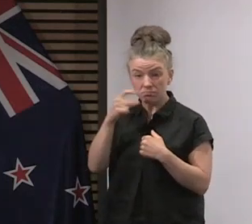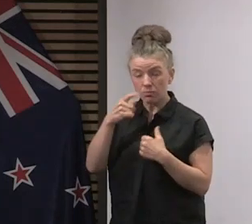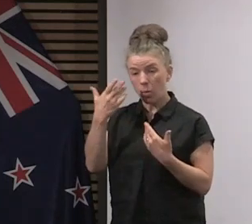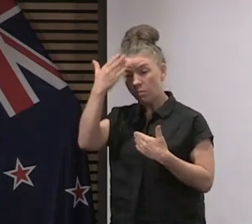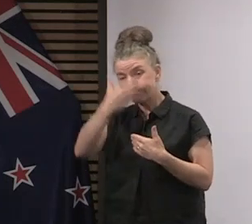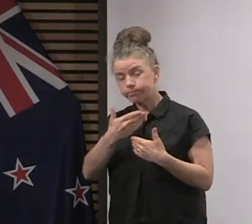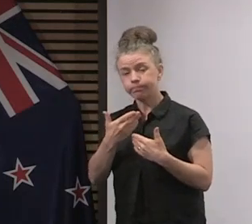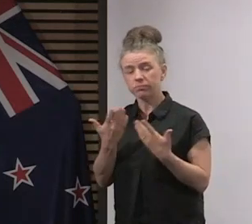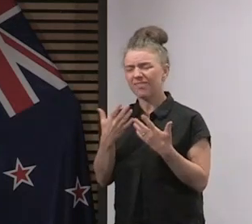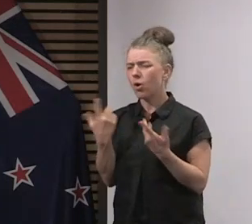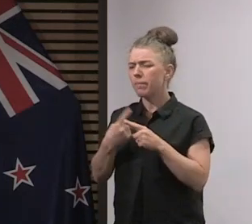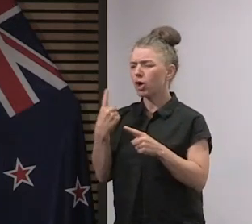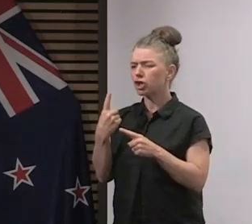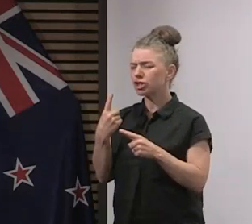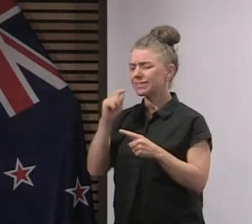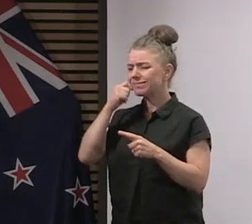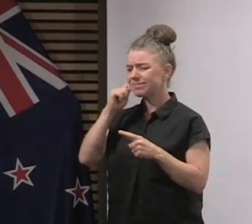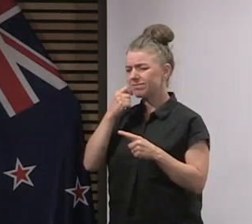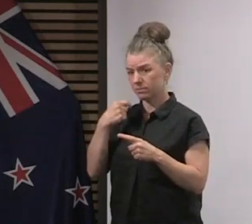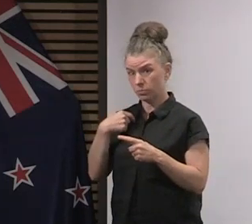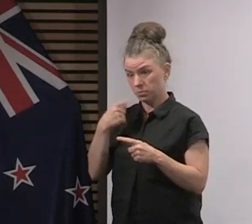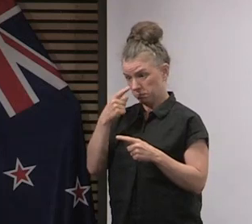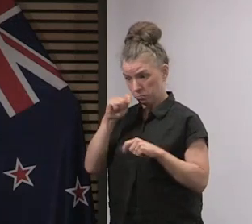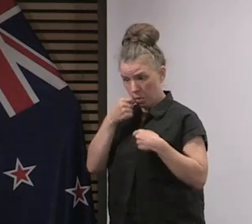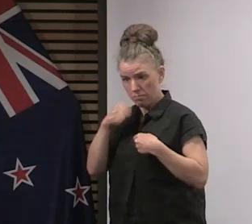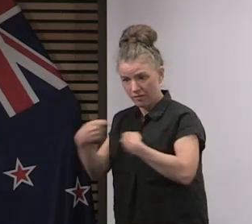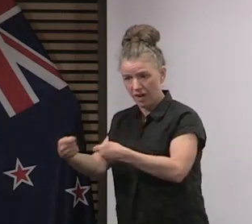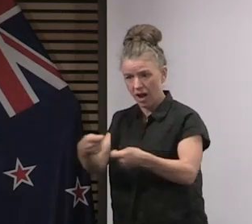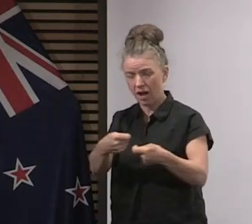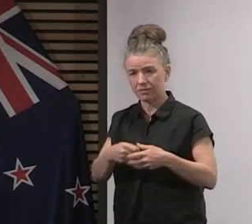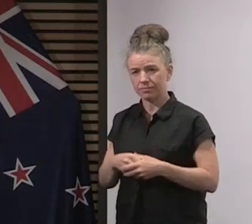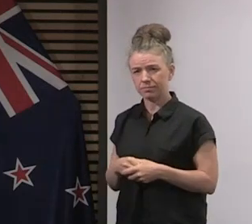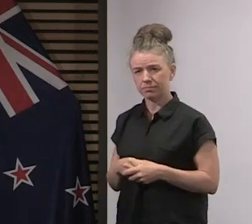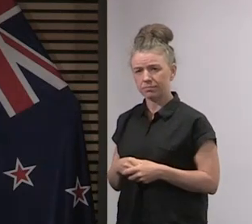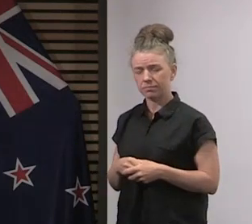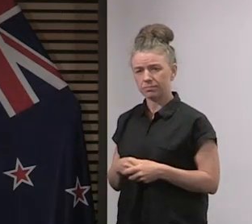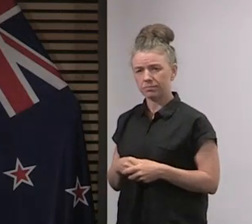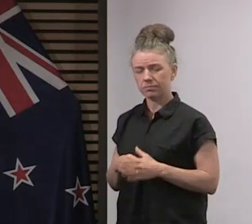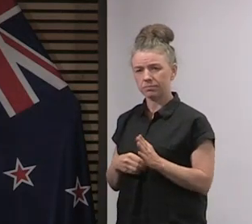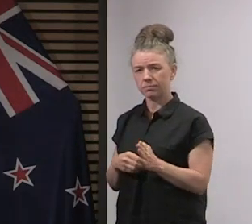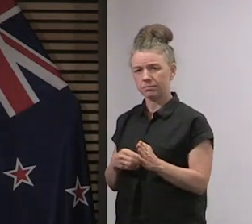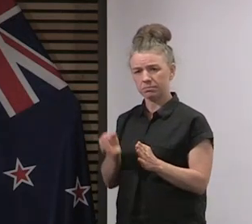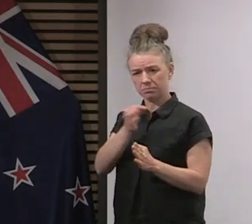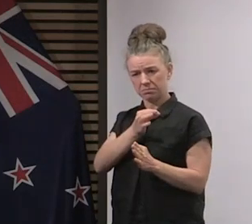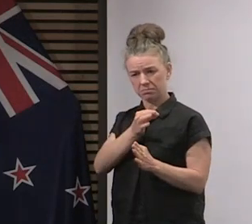a couple of weeks ago to get guidance out to our dentists and if they need PPE,